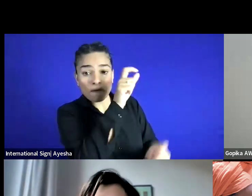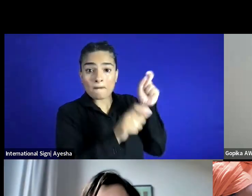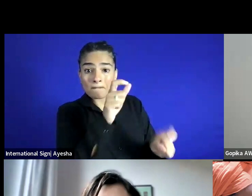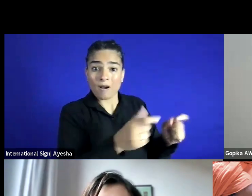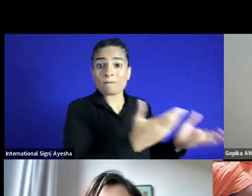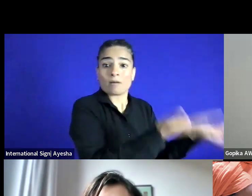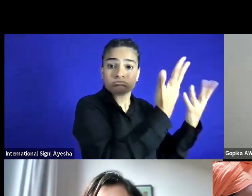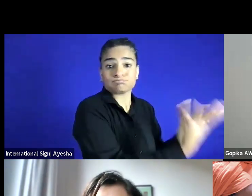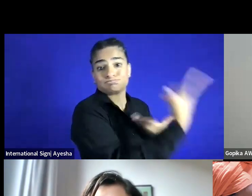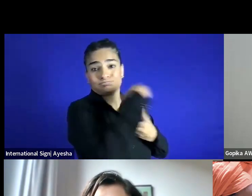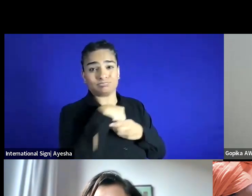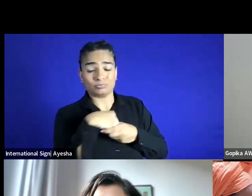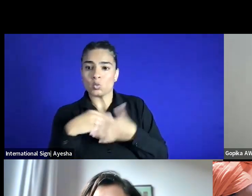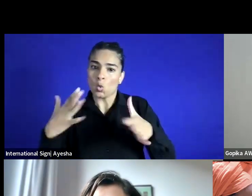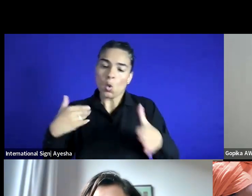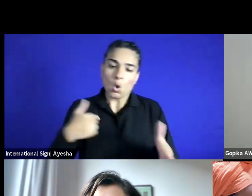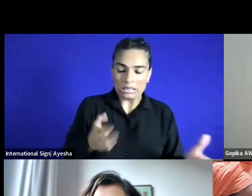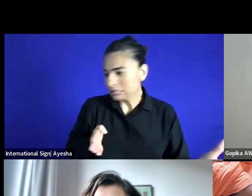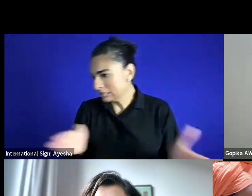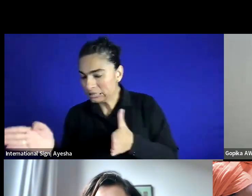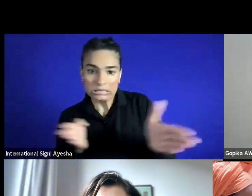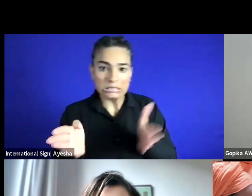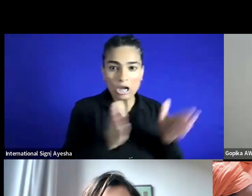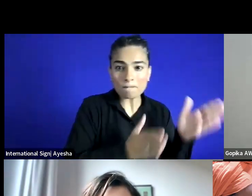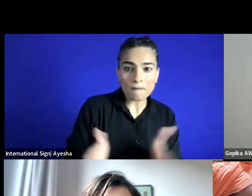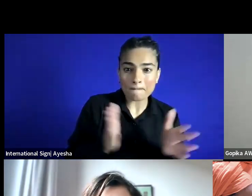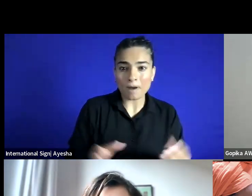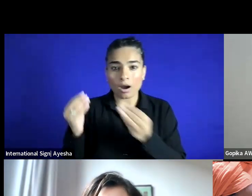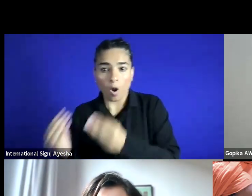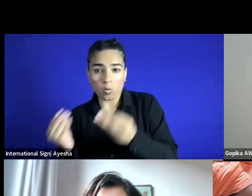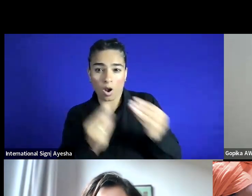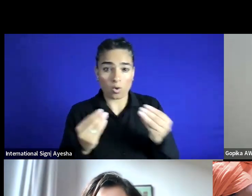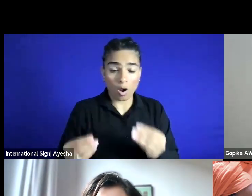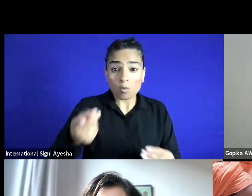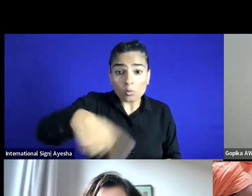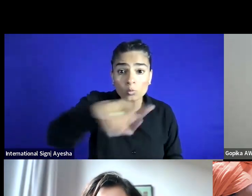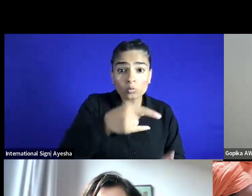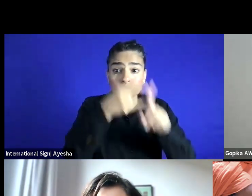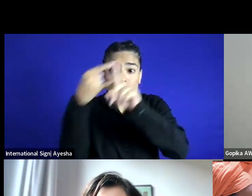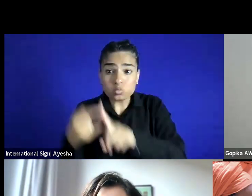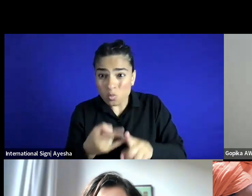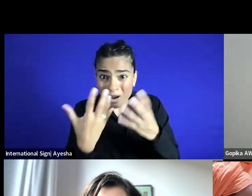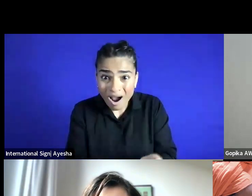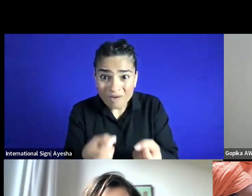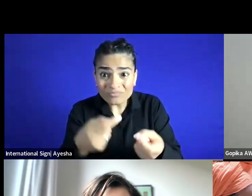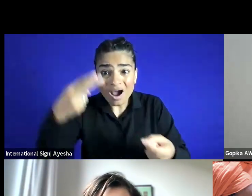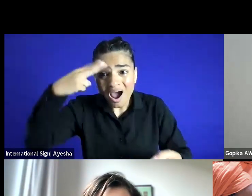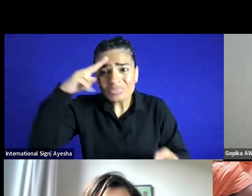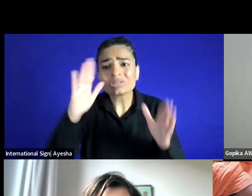And if, if you are on this call and you would like to share more about your situation, please use the chat. Please use the questions.